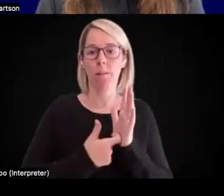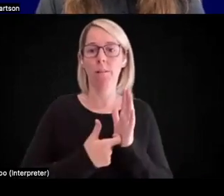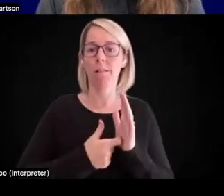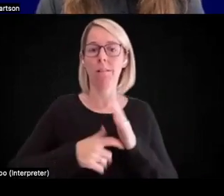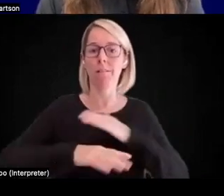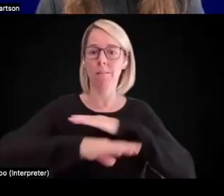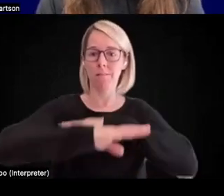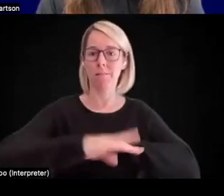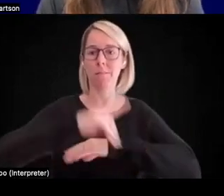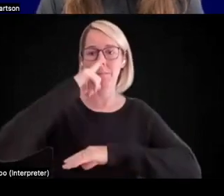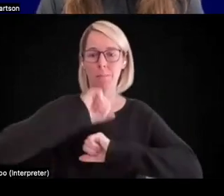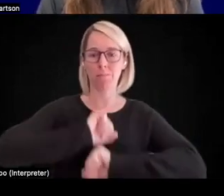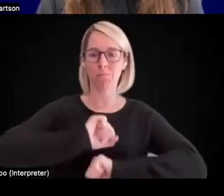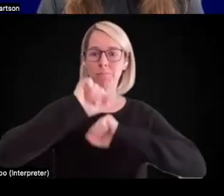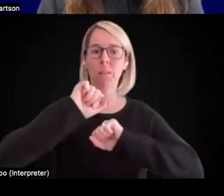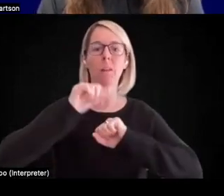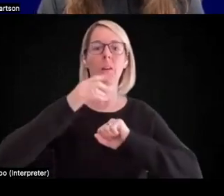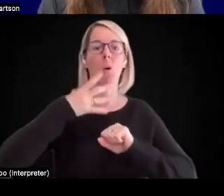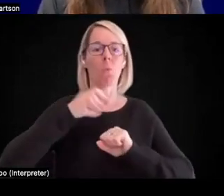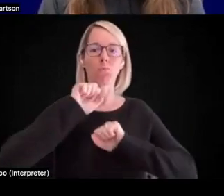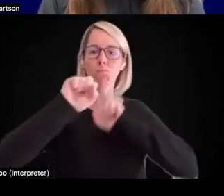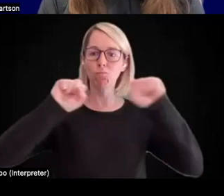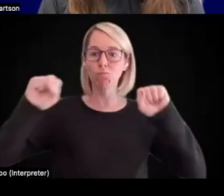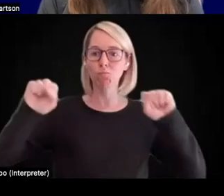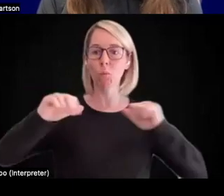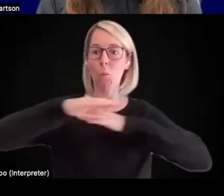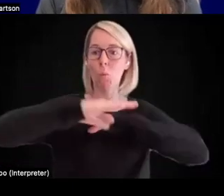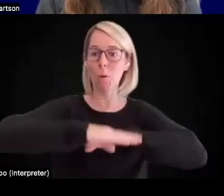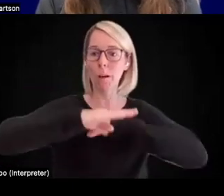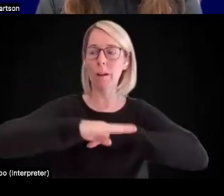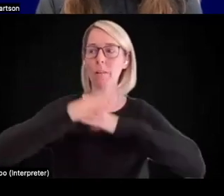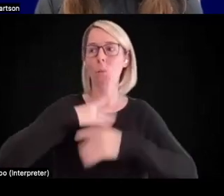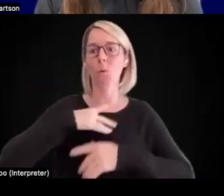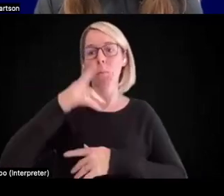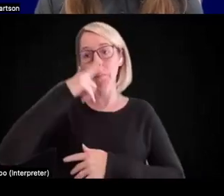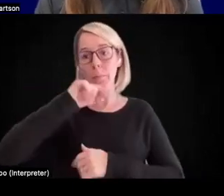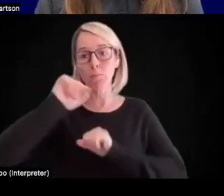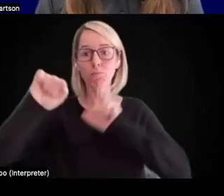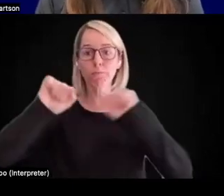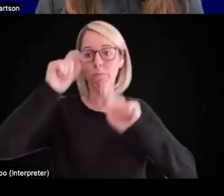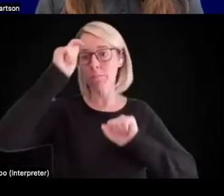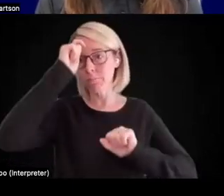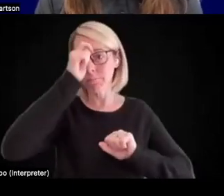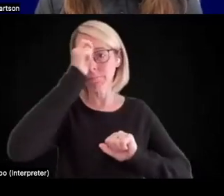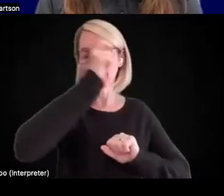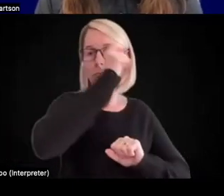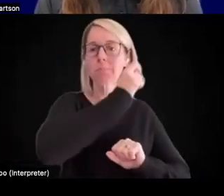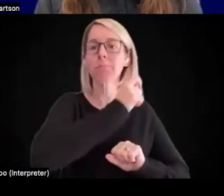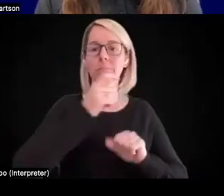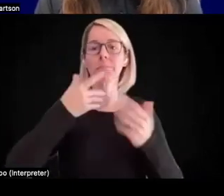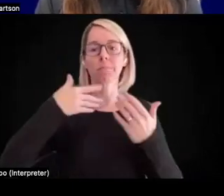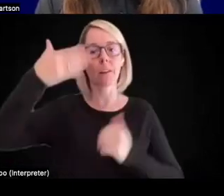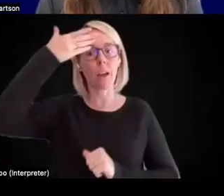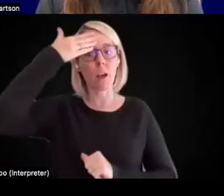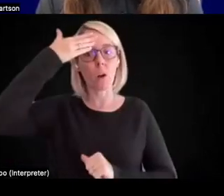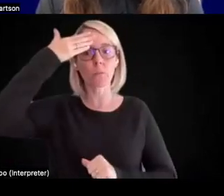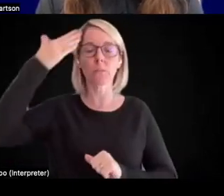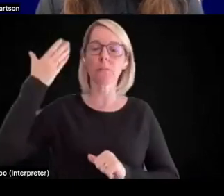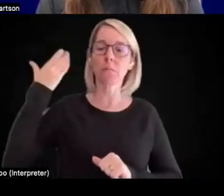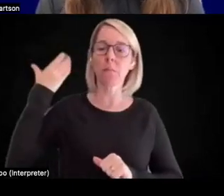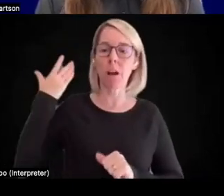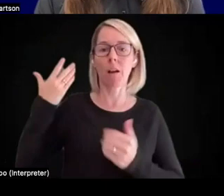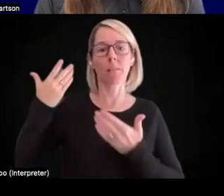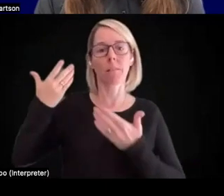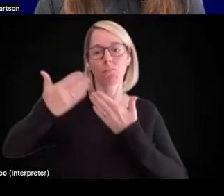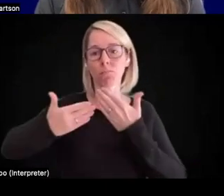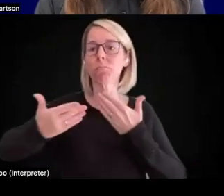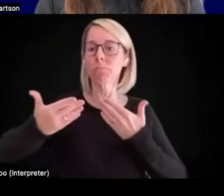the lands on which we're all meeting and pay my respects to Elders past and present, and extend